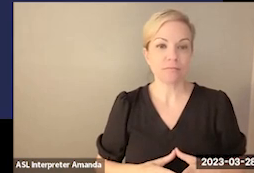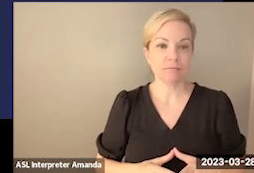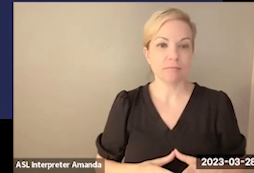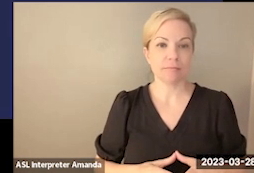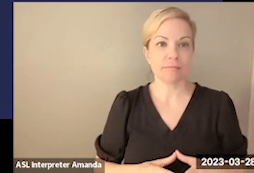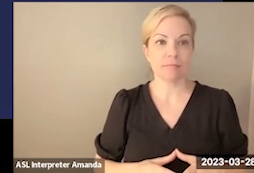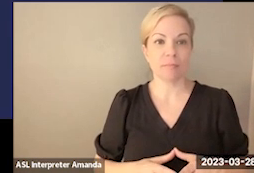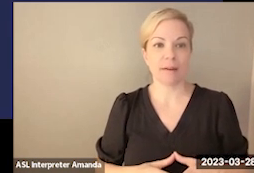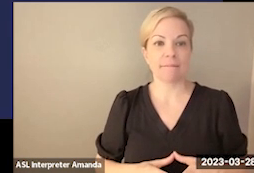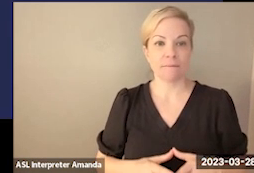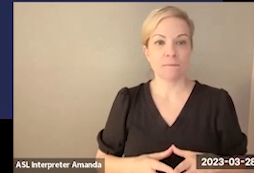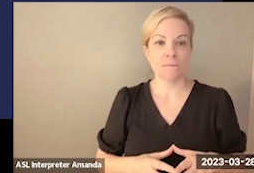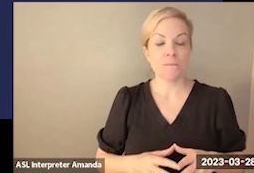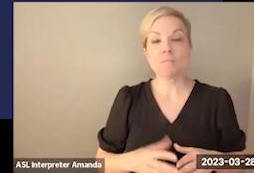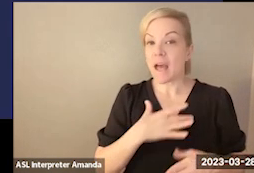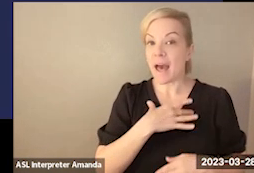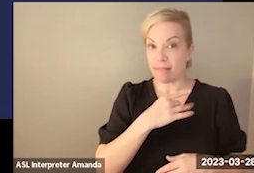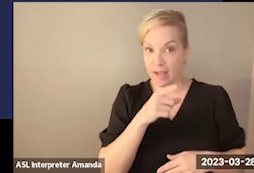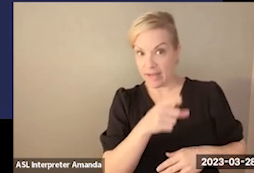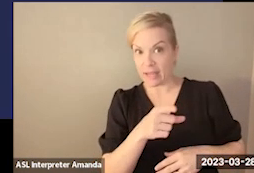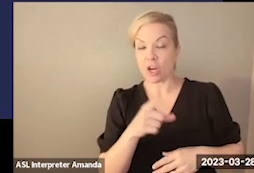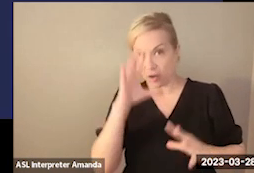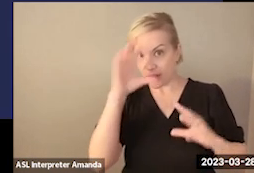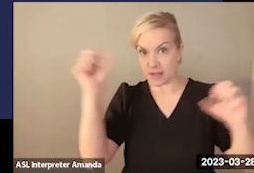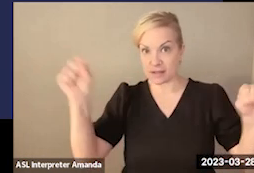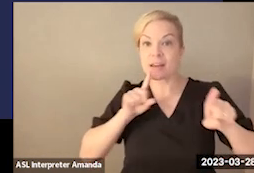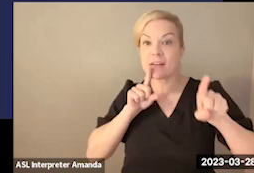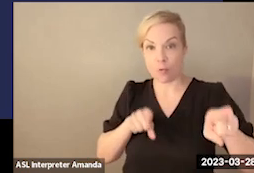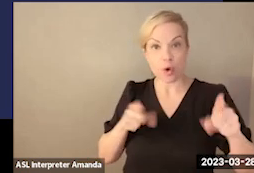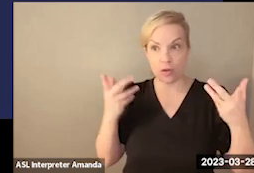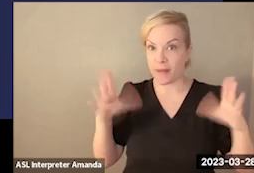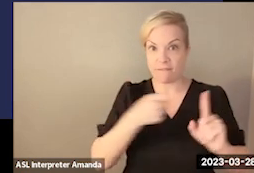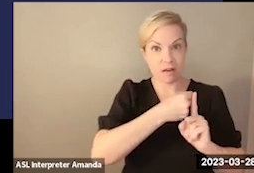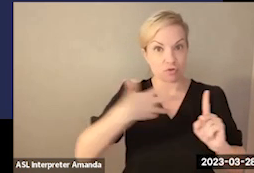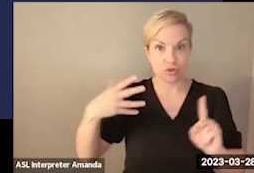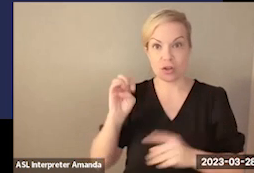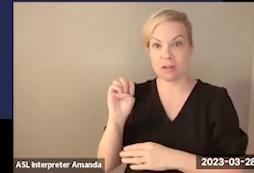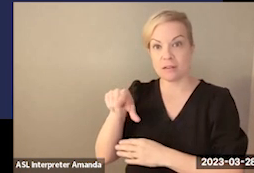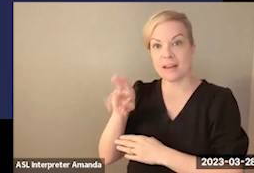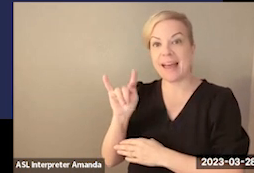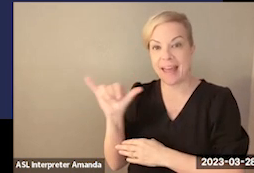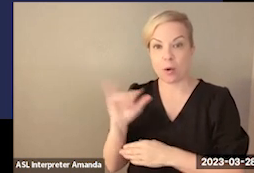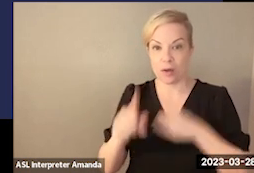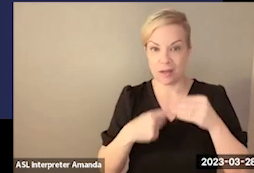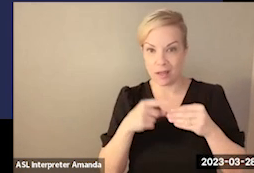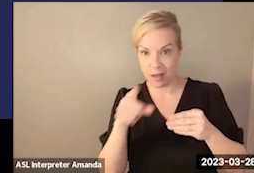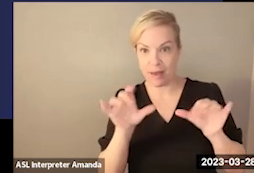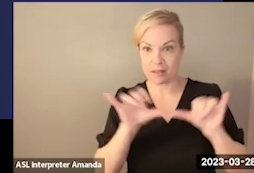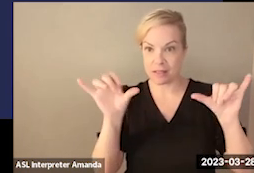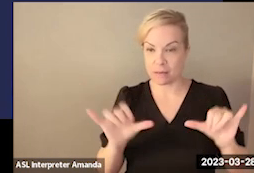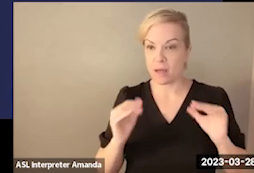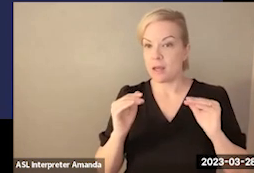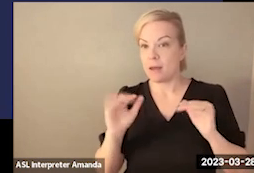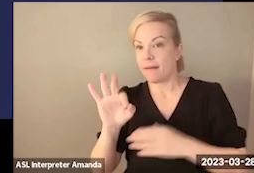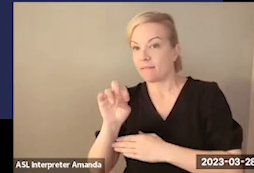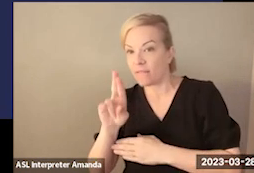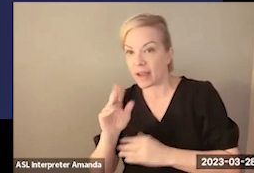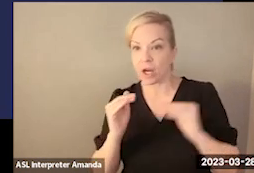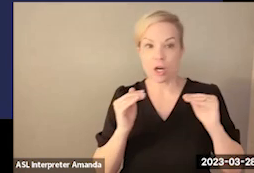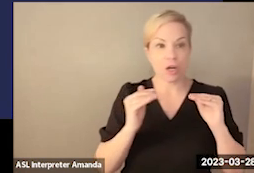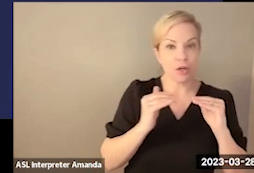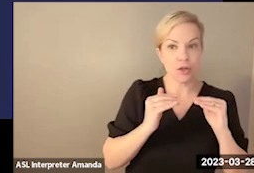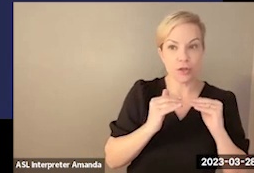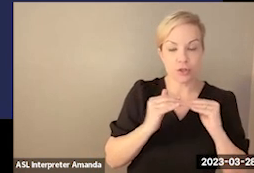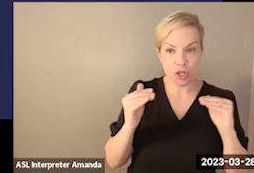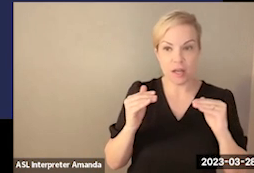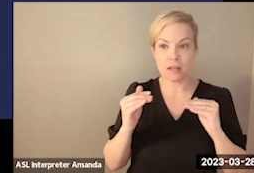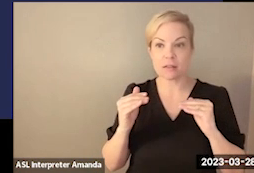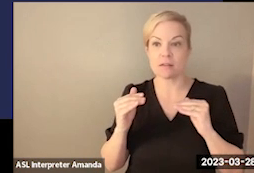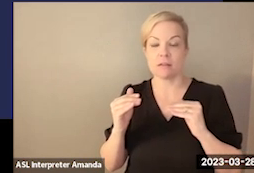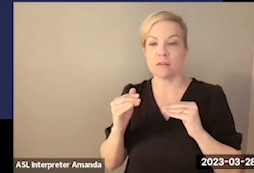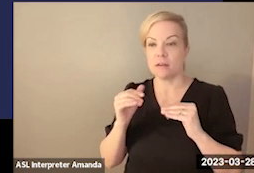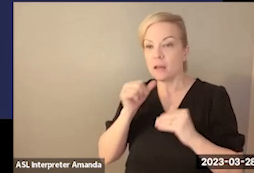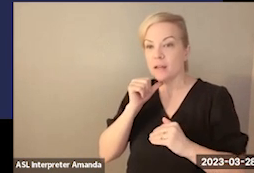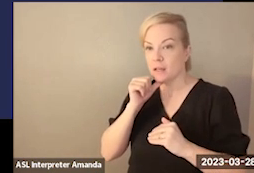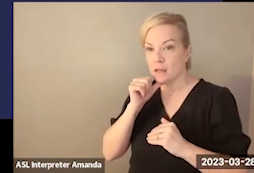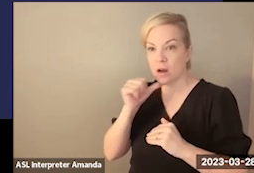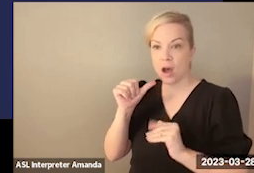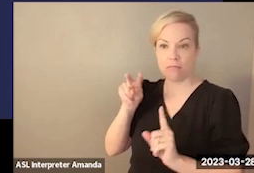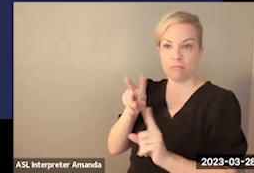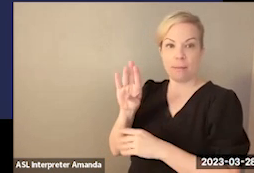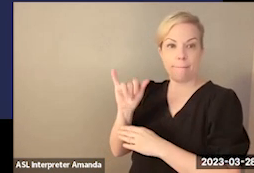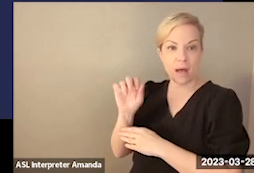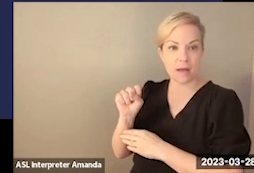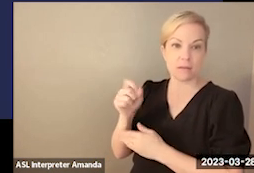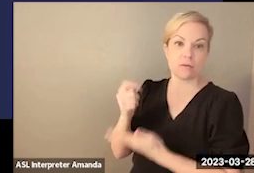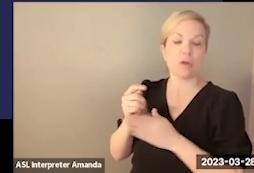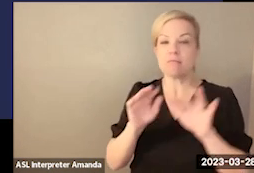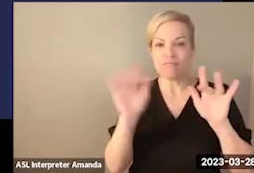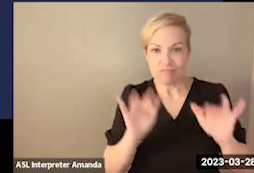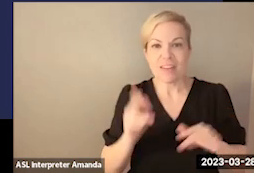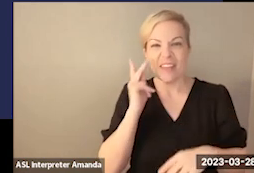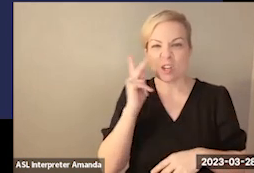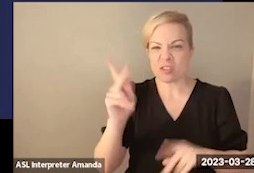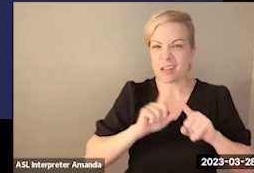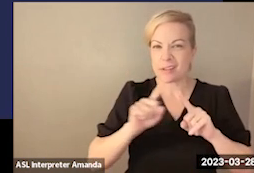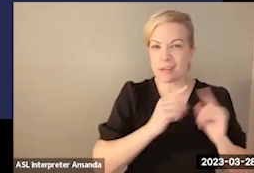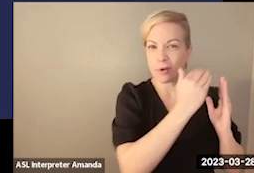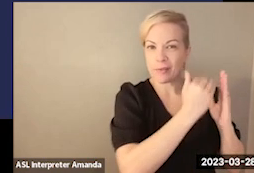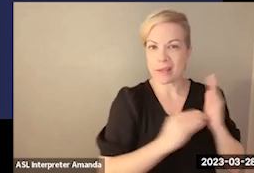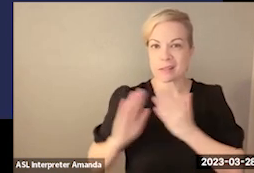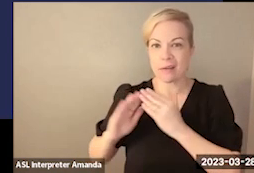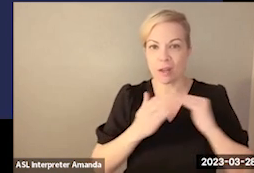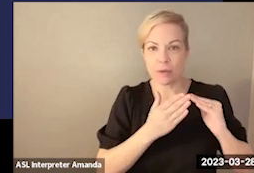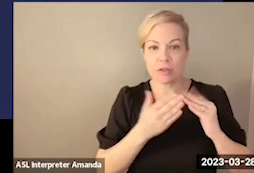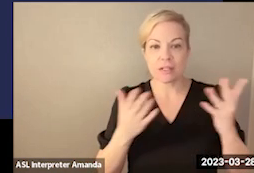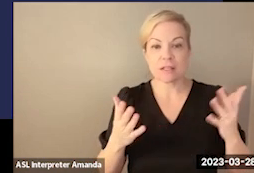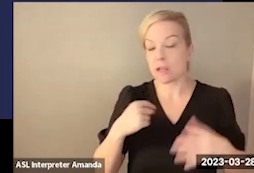Debbie Stine, Science & Technology Policy Academy: I like the fact that they defined equity in this executive order about consistent, systematic, fair, just to impartial treatment of all individuals, including those underserved communities. And then you'll see a whole list of people here, and I think what's in